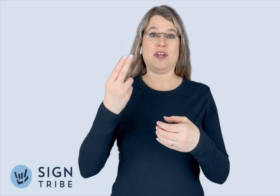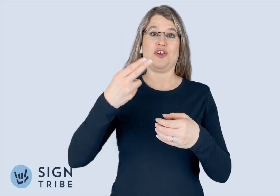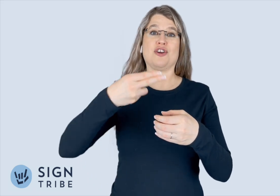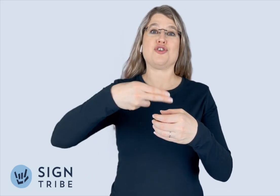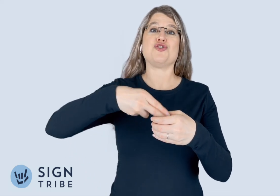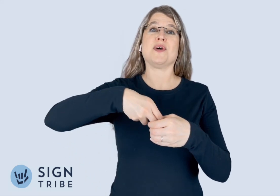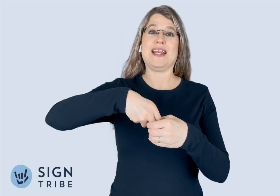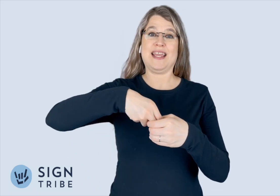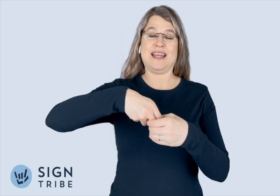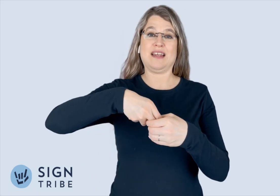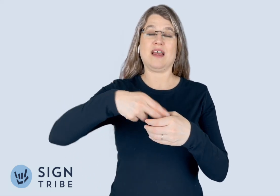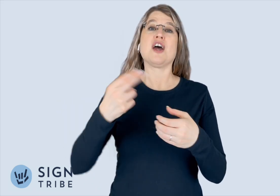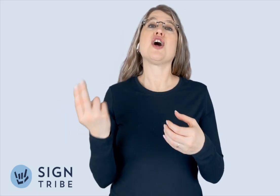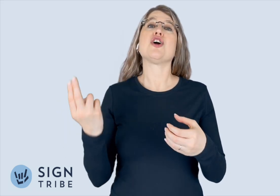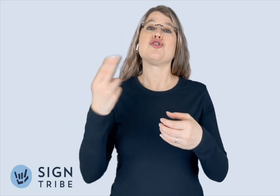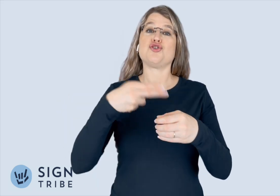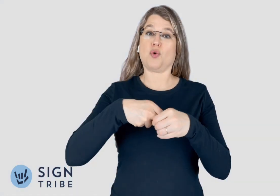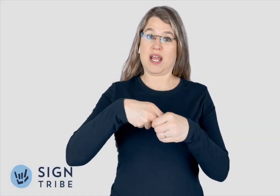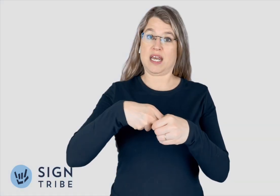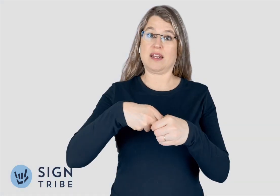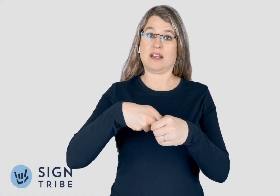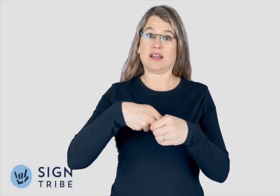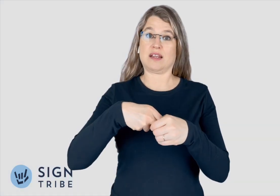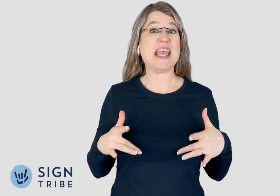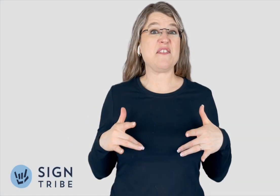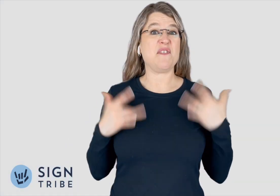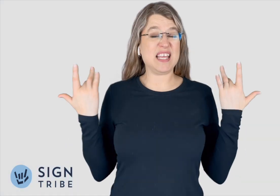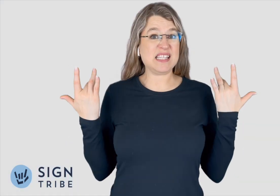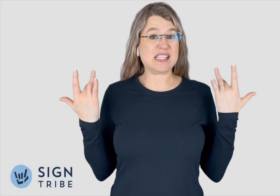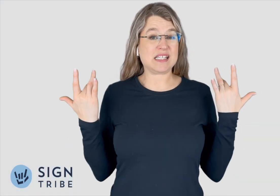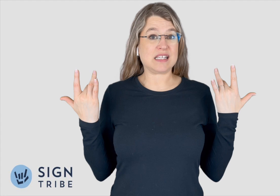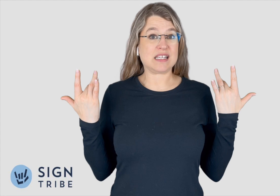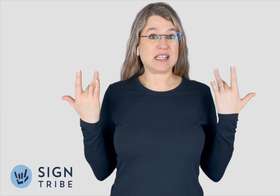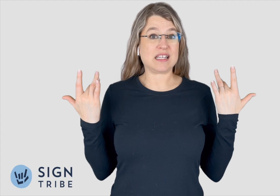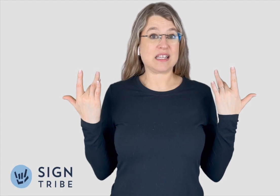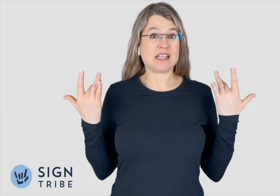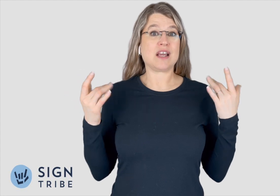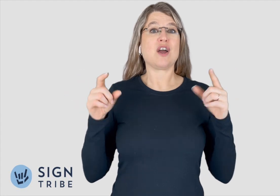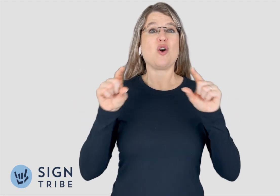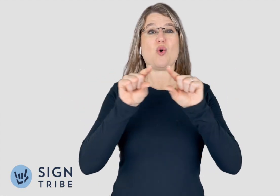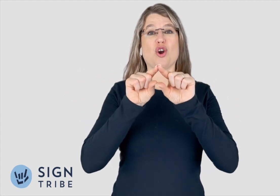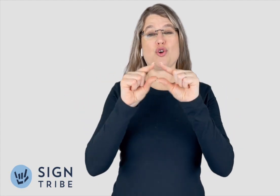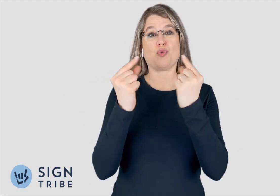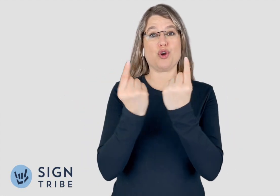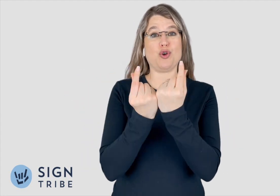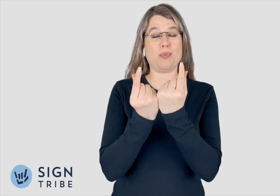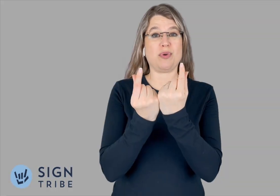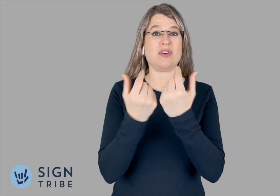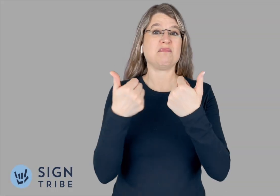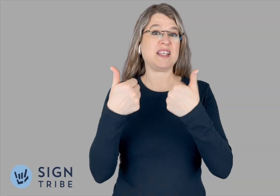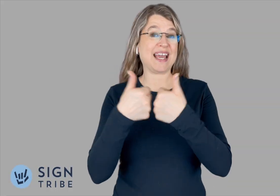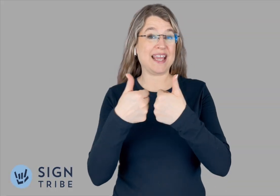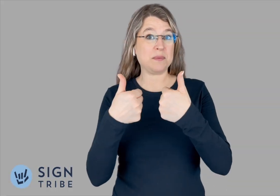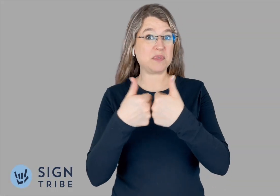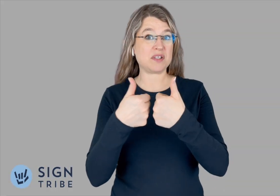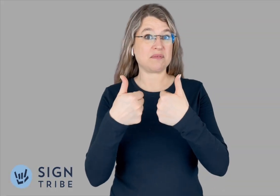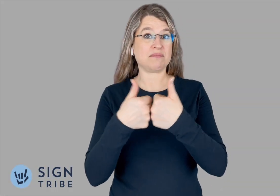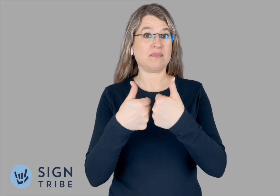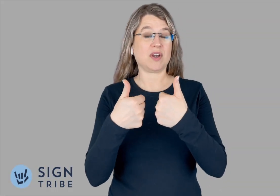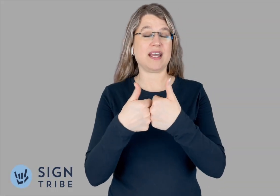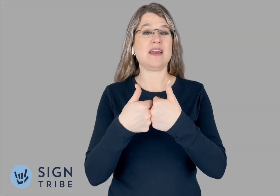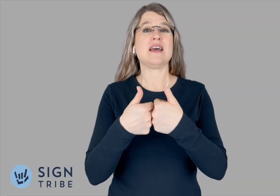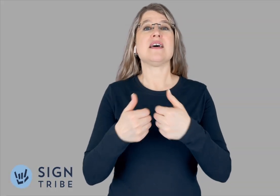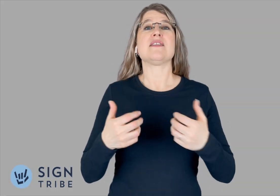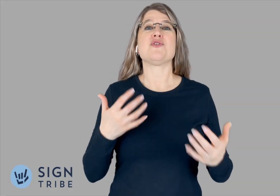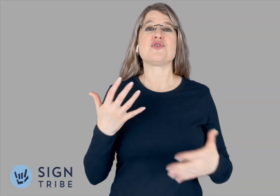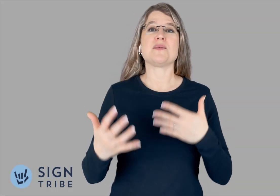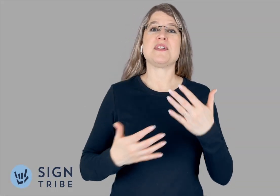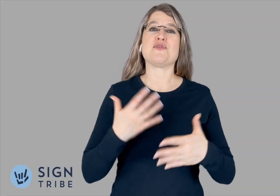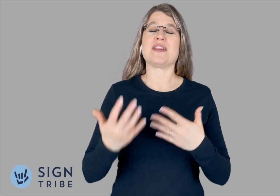and you're joining in. Join. Events or group games. Okay. Those are some different